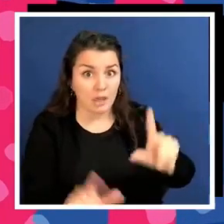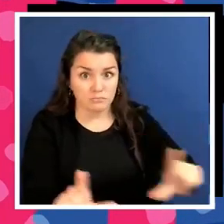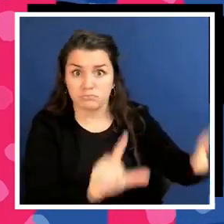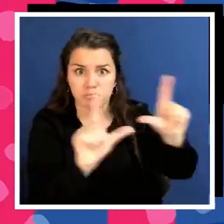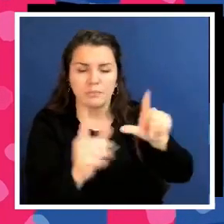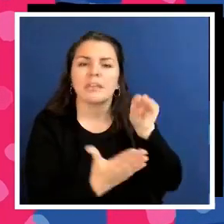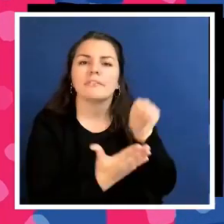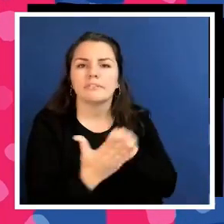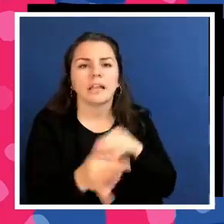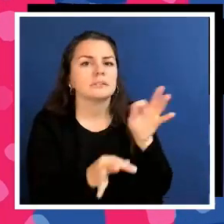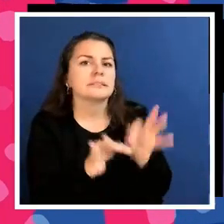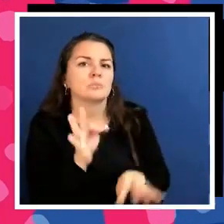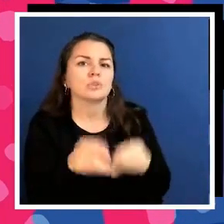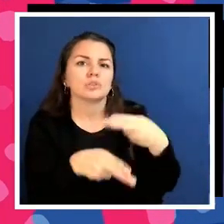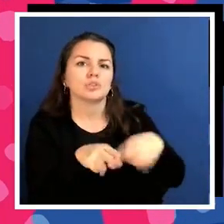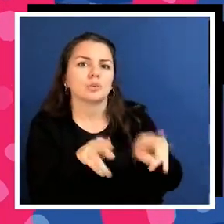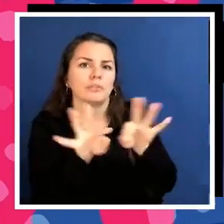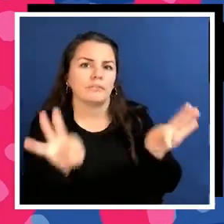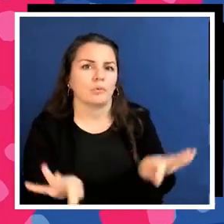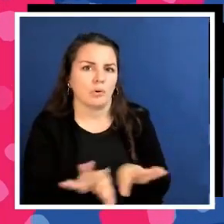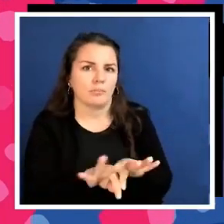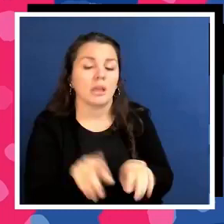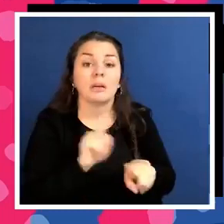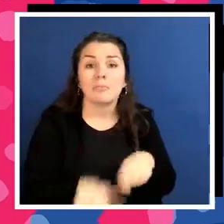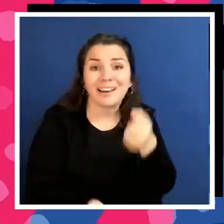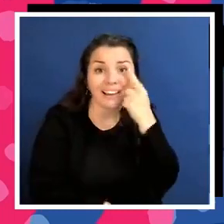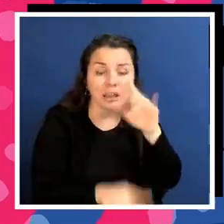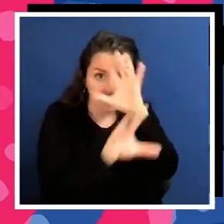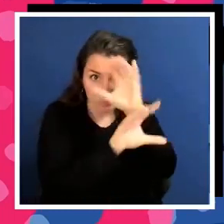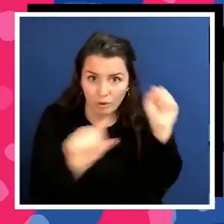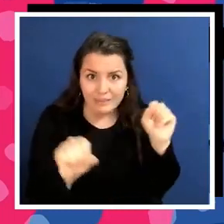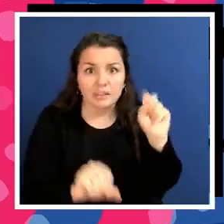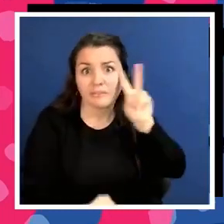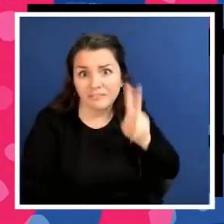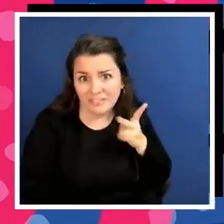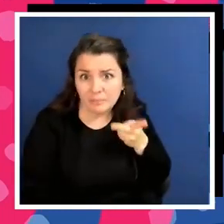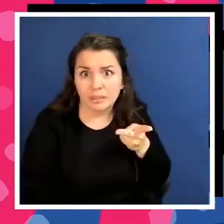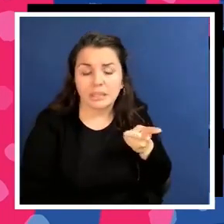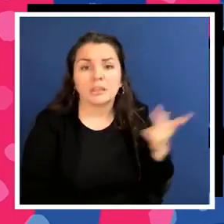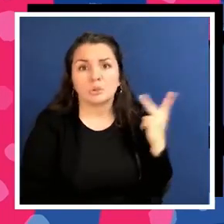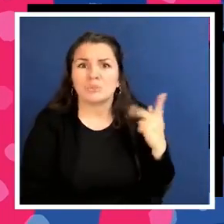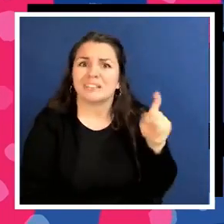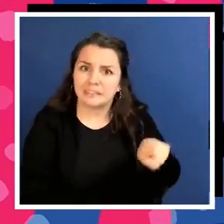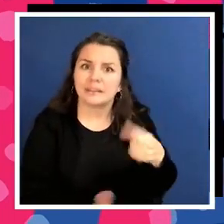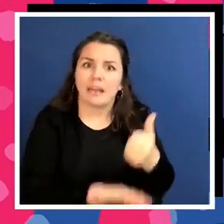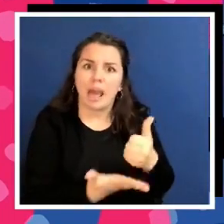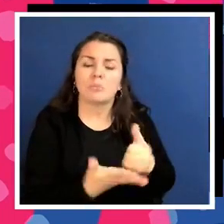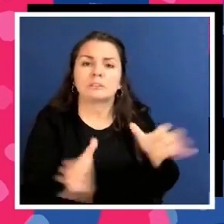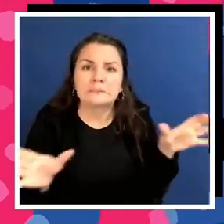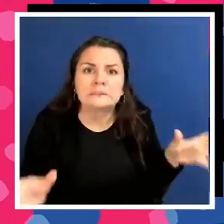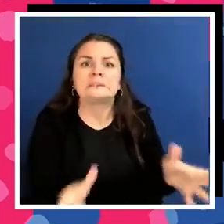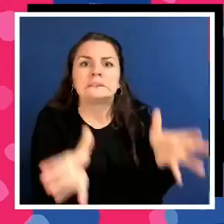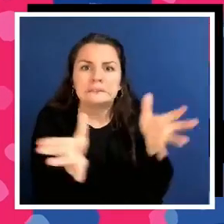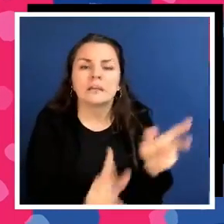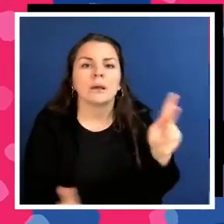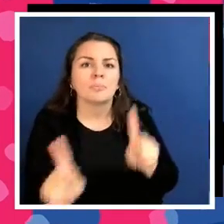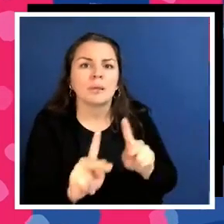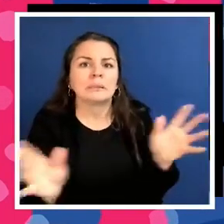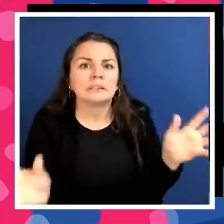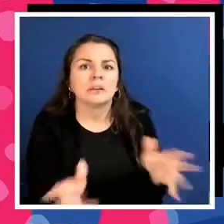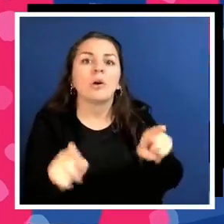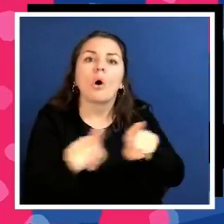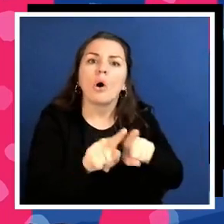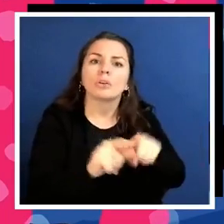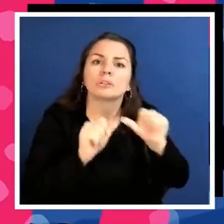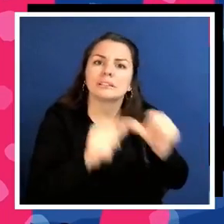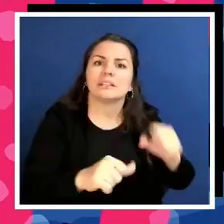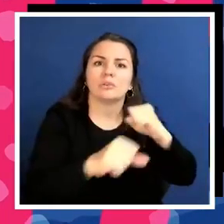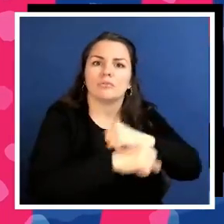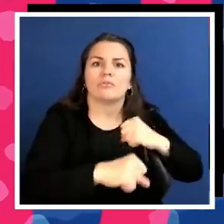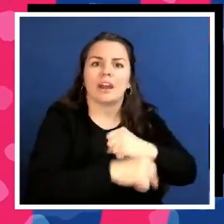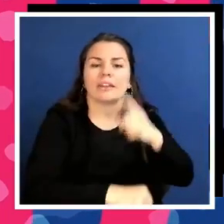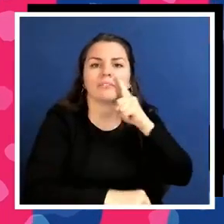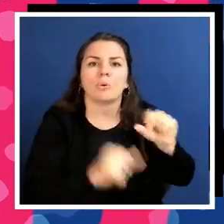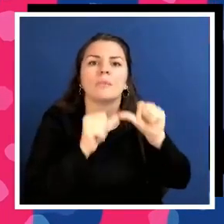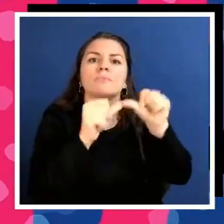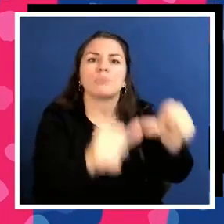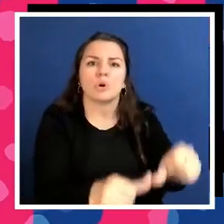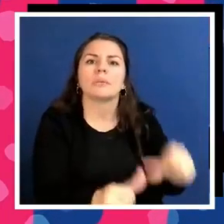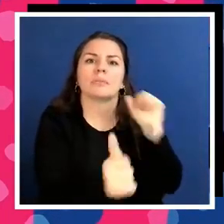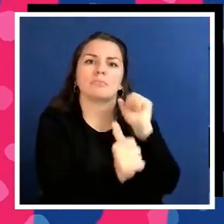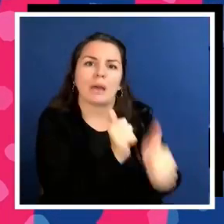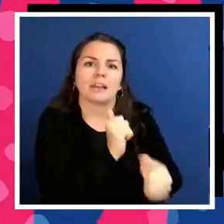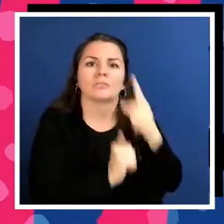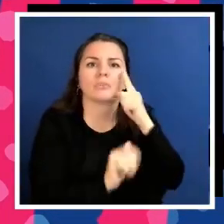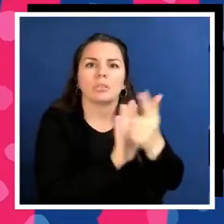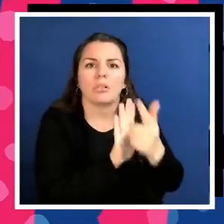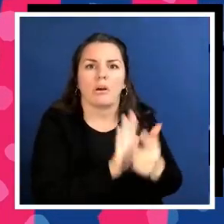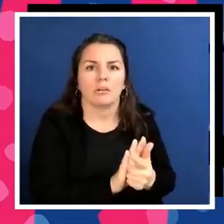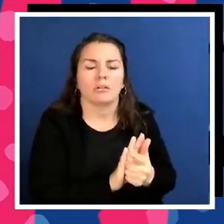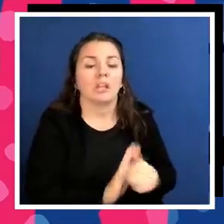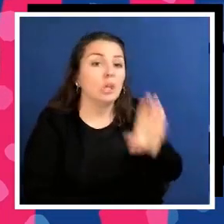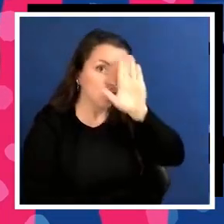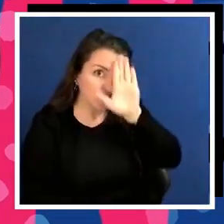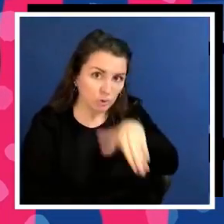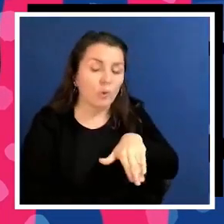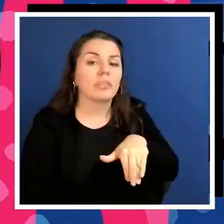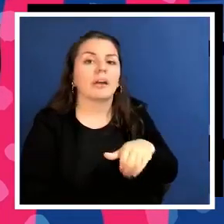SUZAXCREDIT.GOV AND FILL OUT